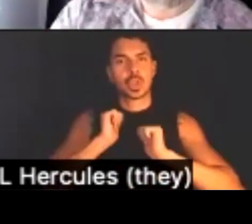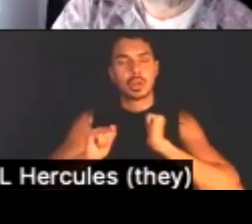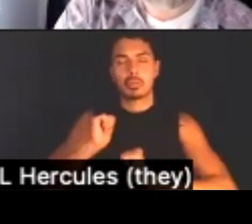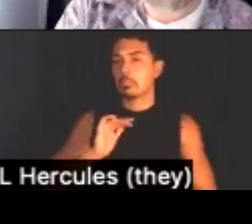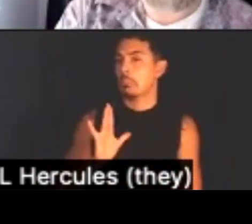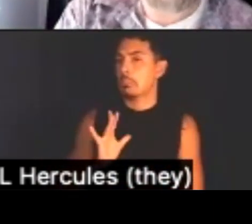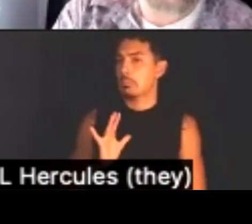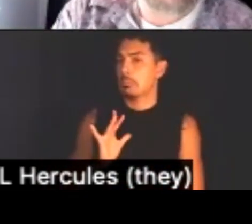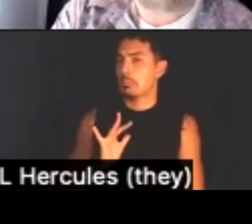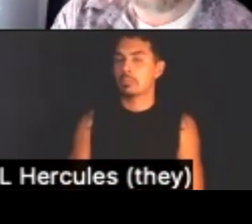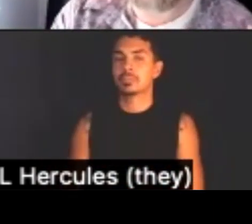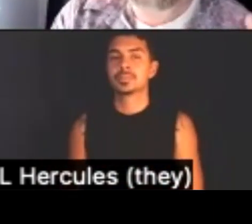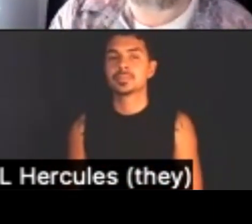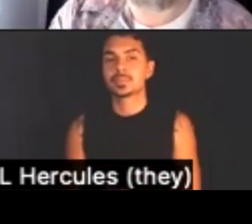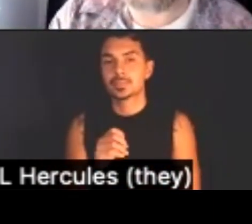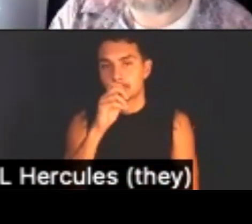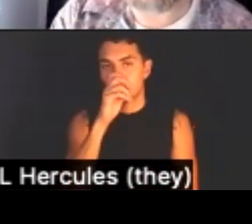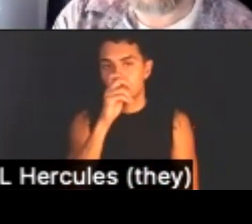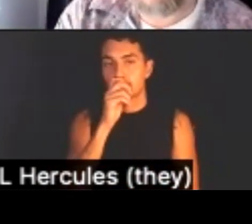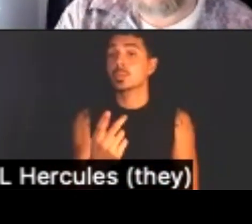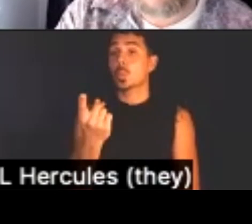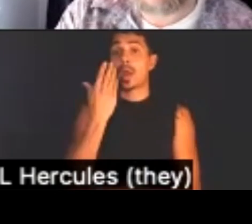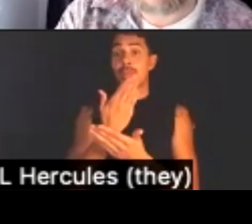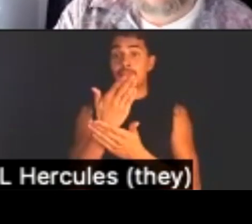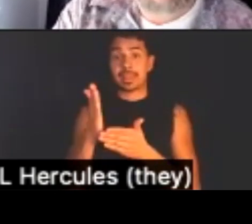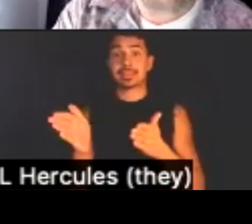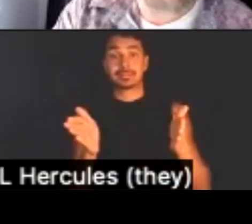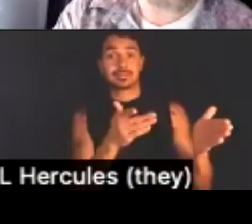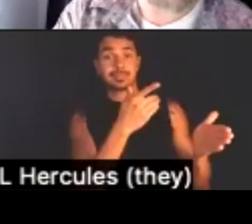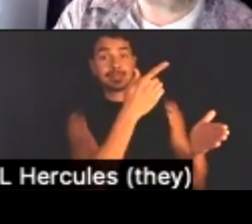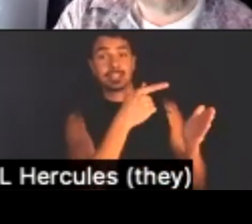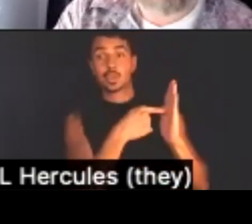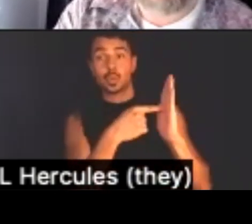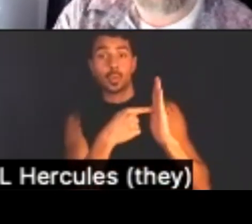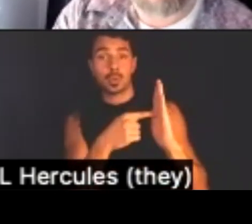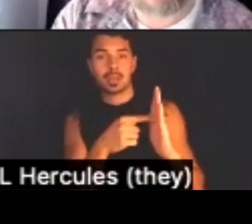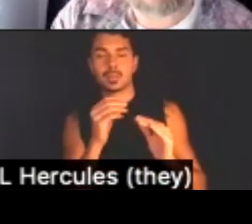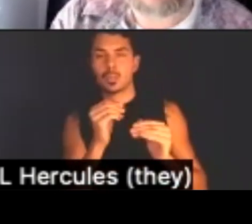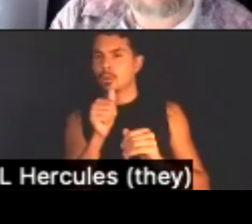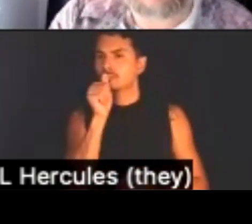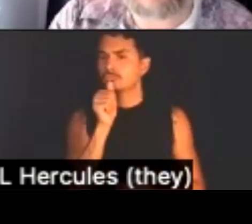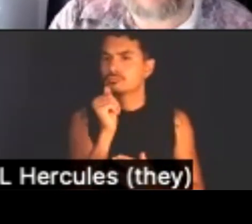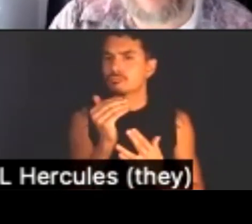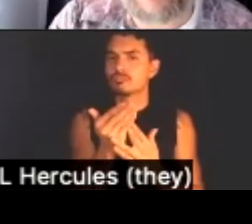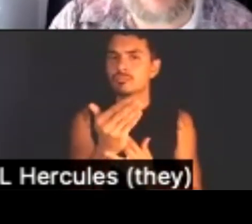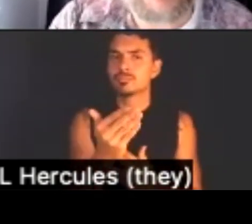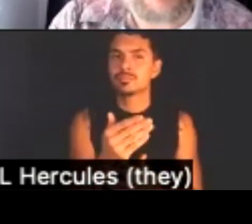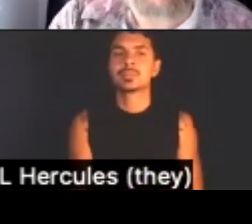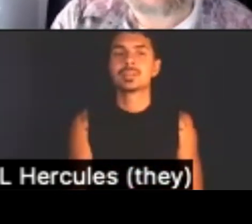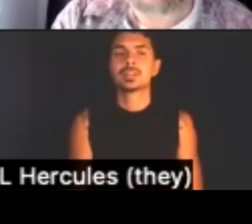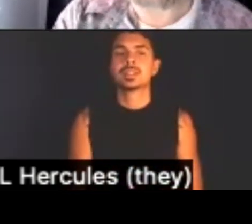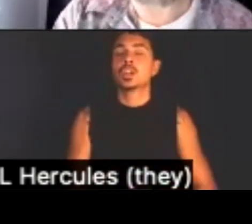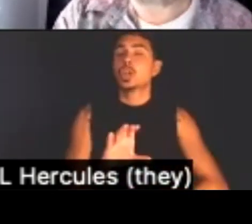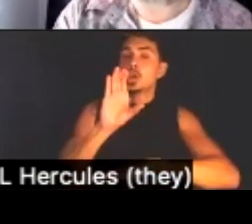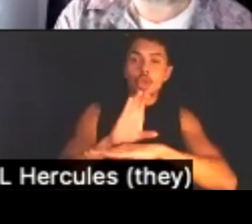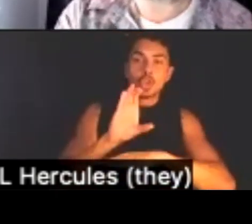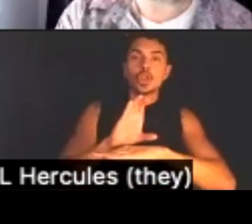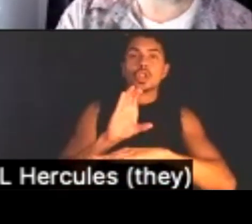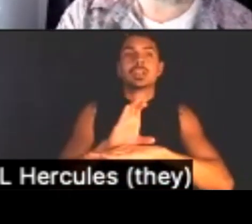Another thing that's really showing a lot of resilience in our communities are open and affirming churches, synagogues, places of worship.